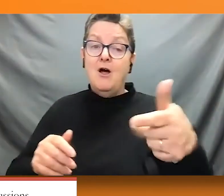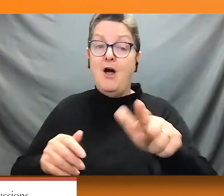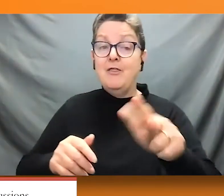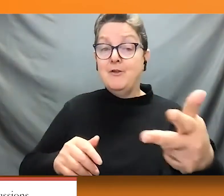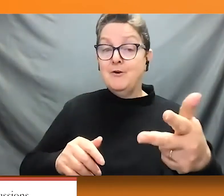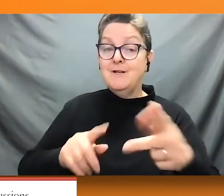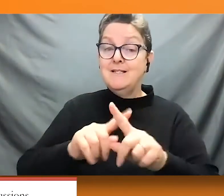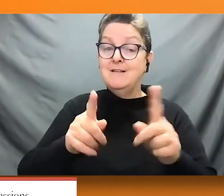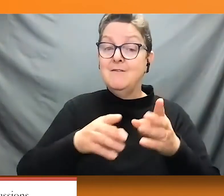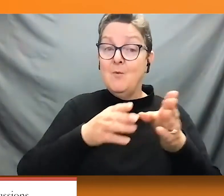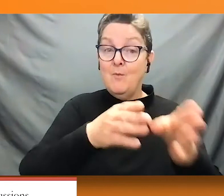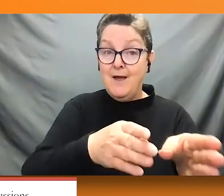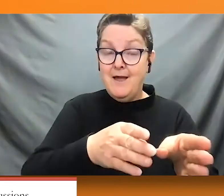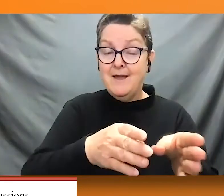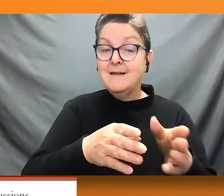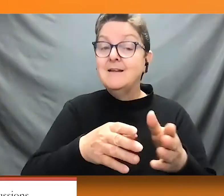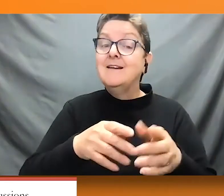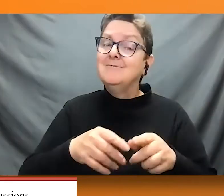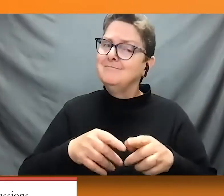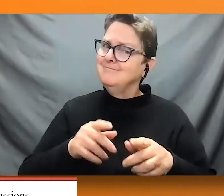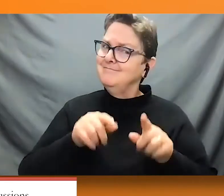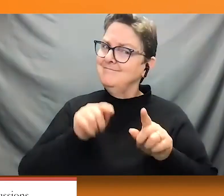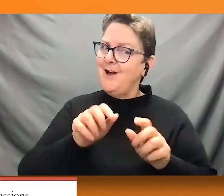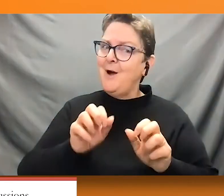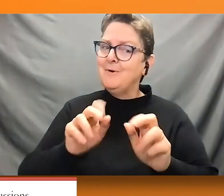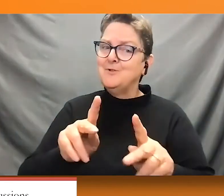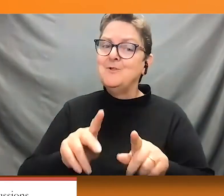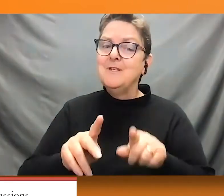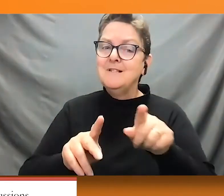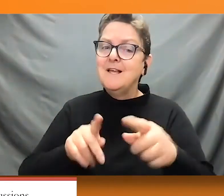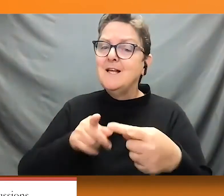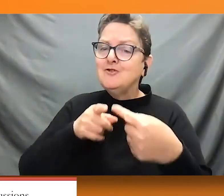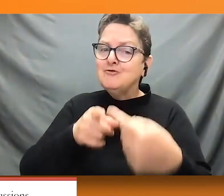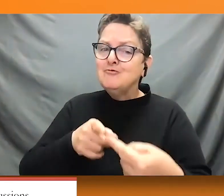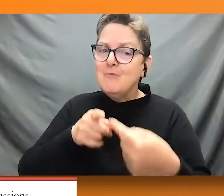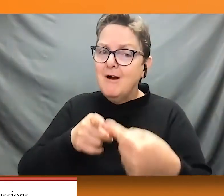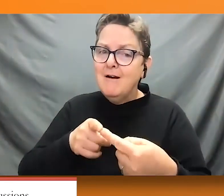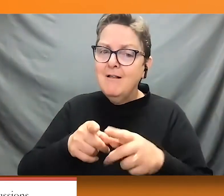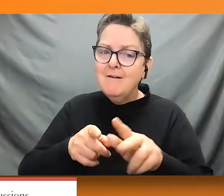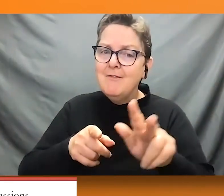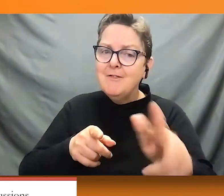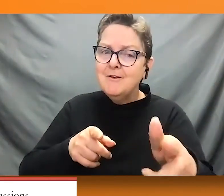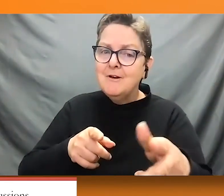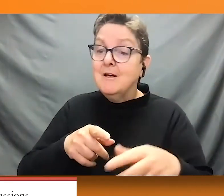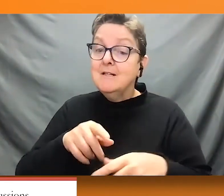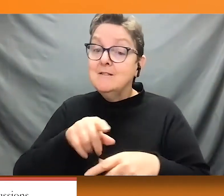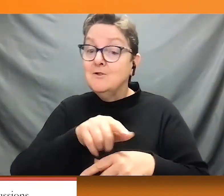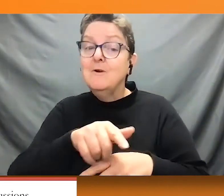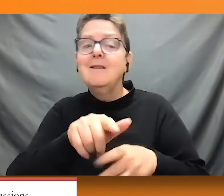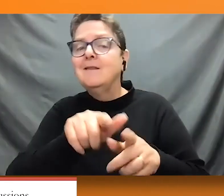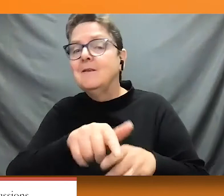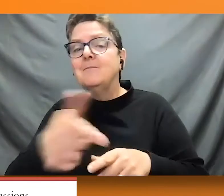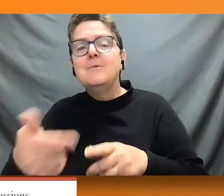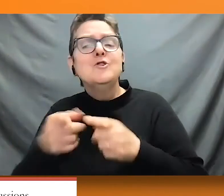you have a third student say it in a different way, that's a good opportunity to ask that student who tends to struggle to again say it again,